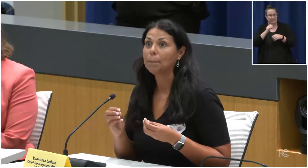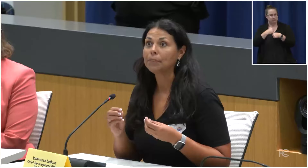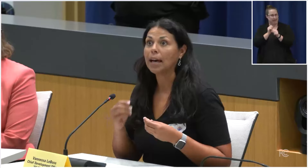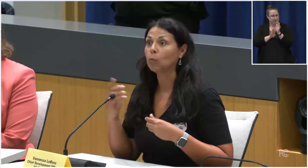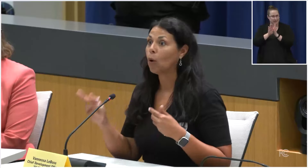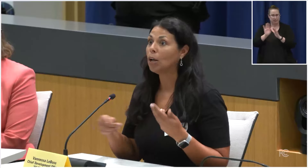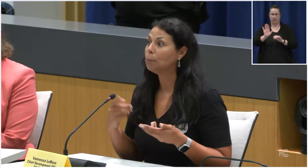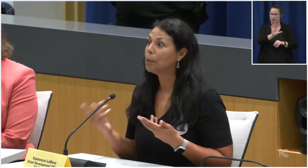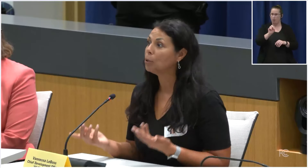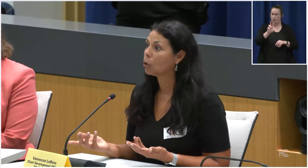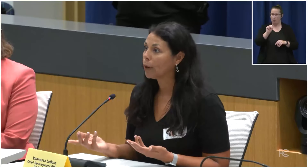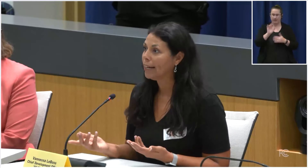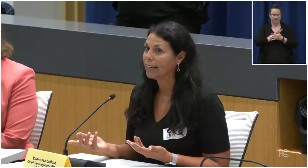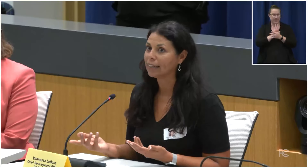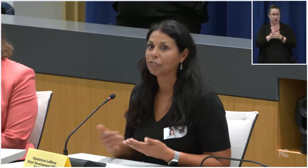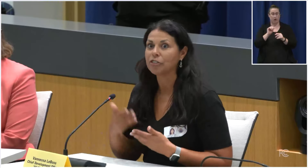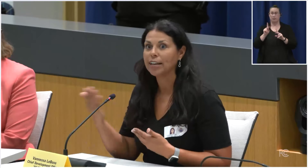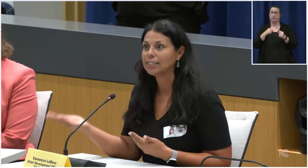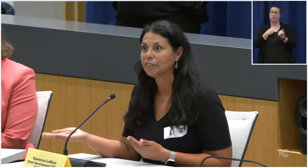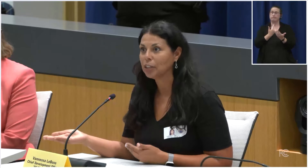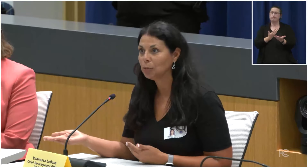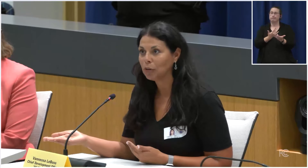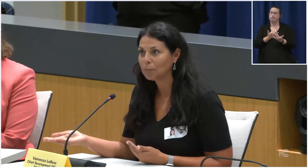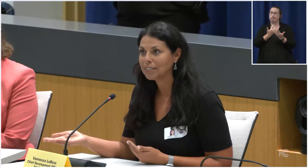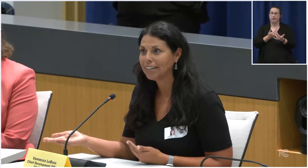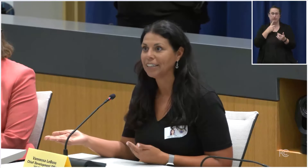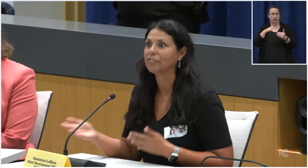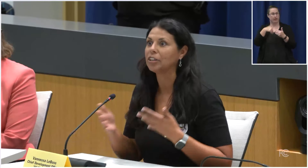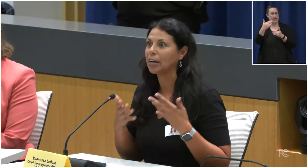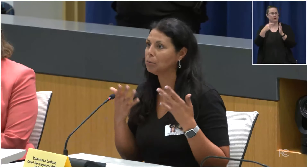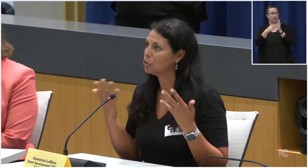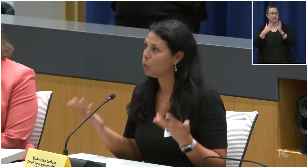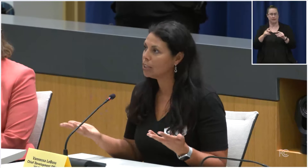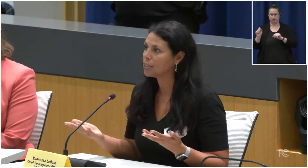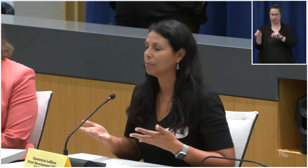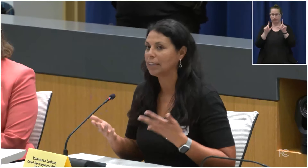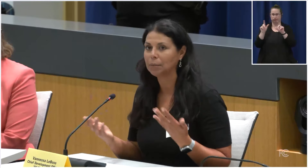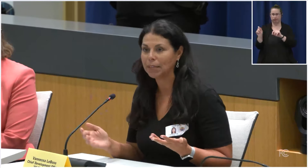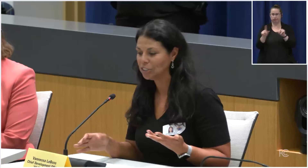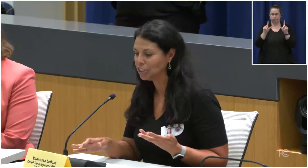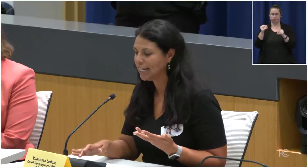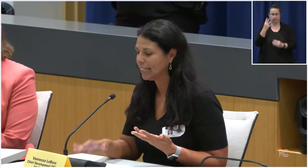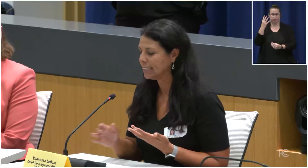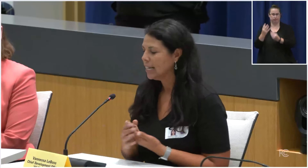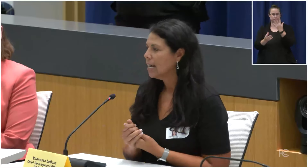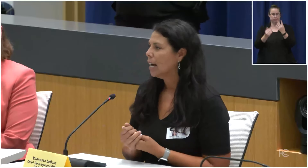ON-HOLD MUSIC IS ON-HOLD VIDEOS FOR US SO WE LIKE TO HAVE FEDERAL AGENCIES OR BUSINESSES MAKE THEIR OWN